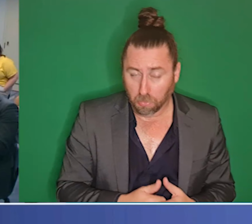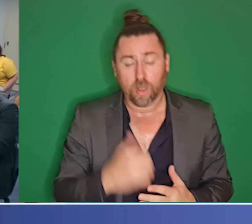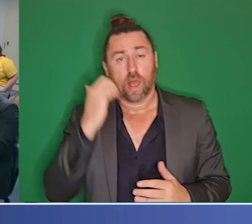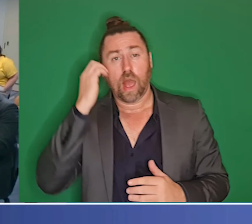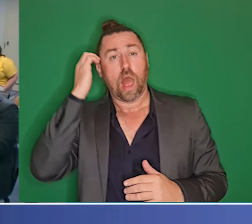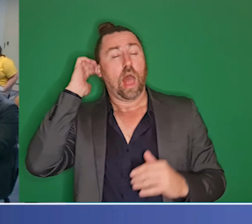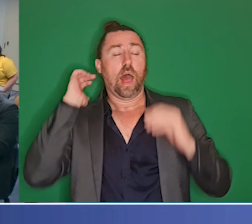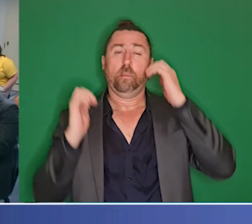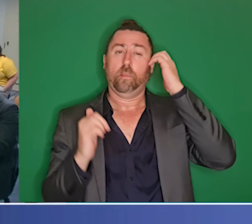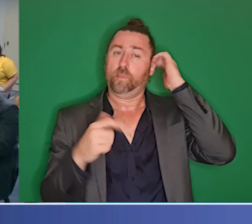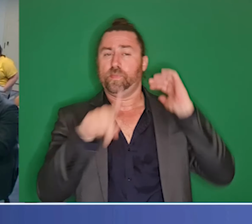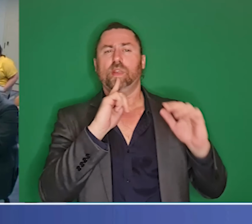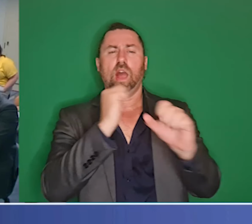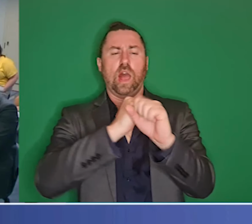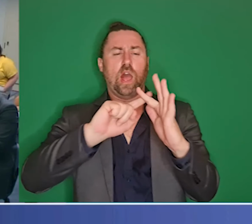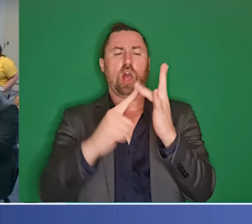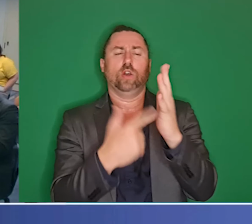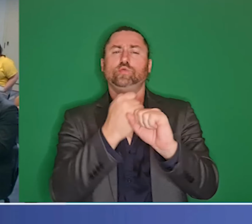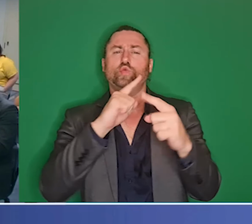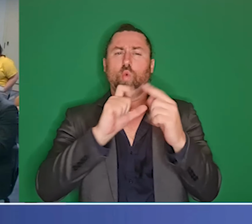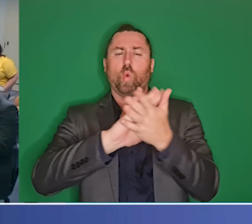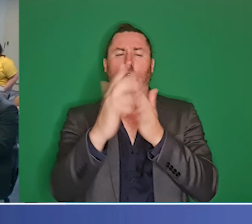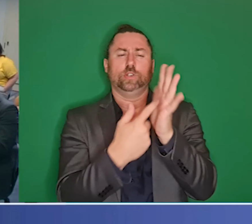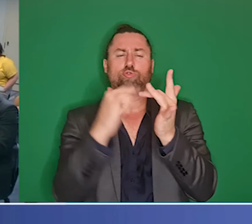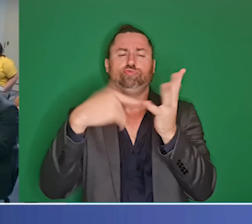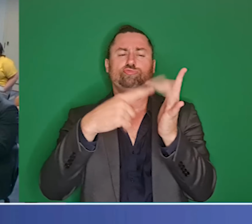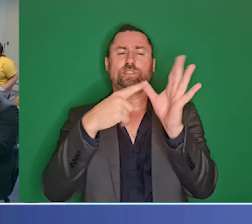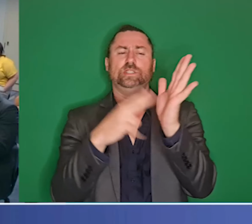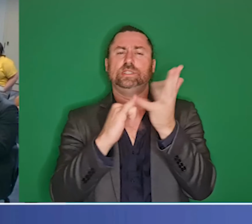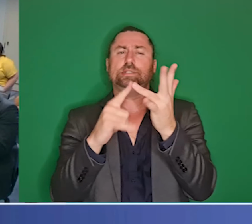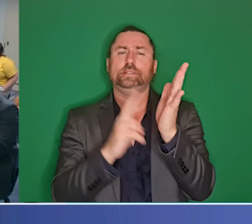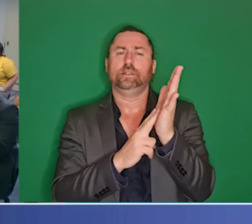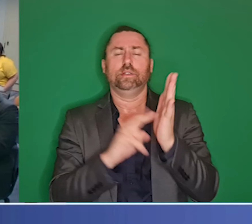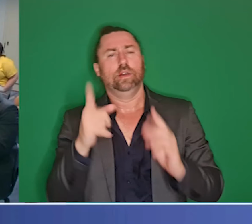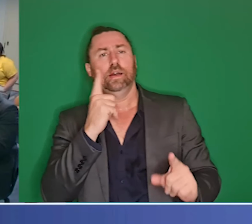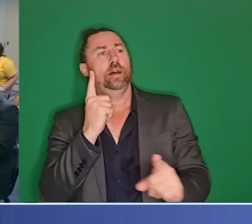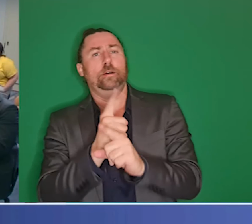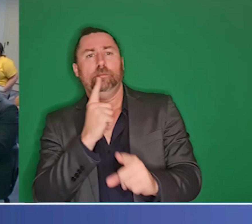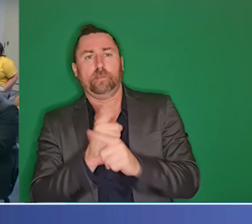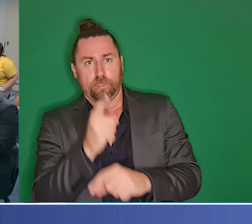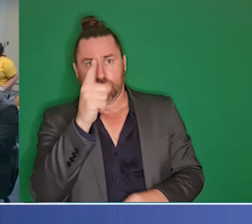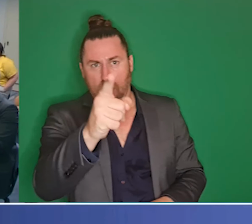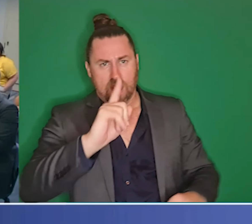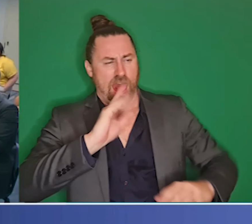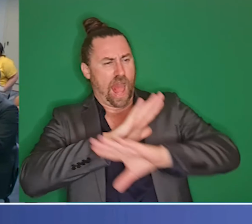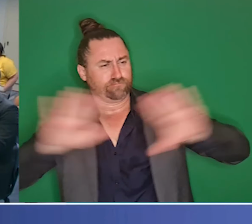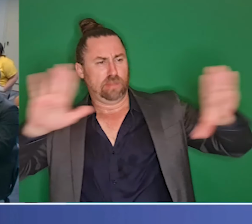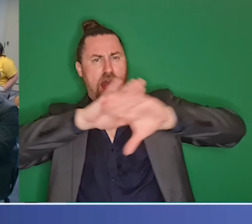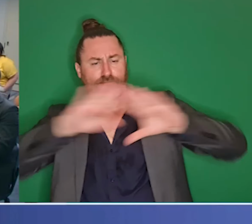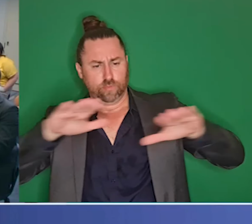both of you, to George Christensen saying, in no uncertain terms, "Do not get your children vaccinated."